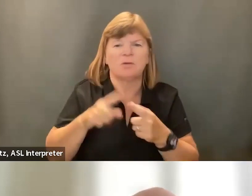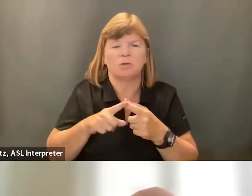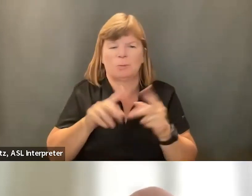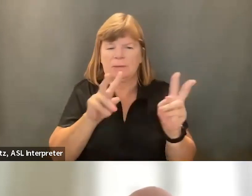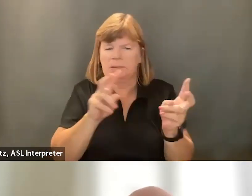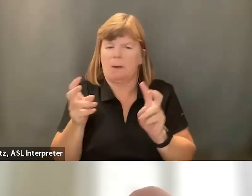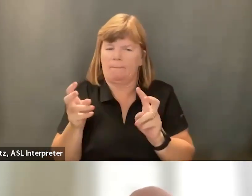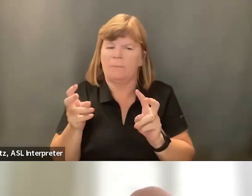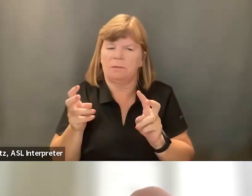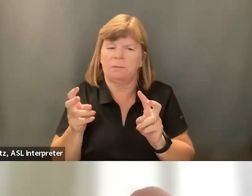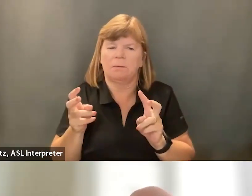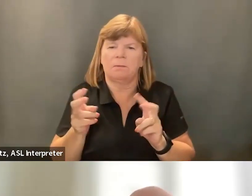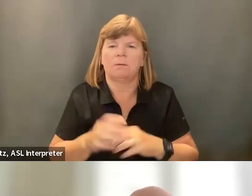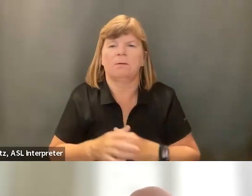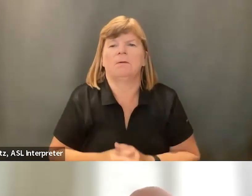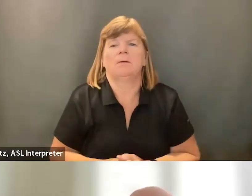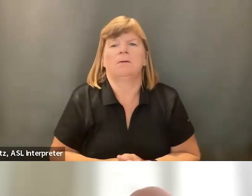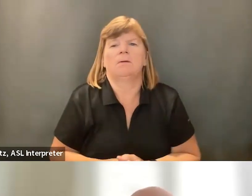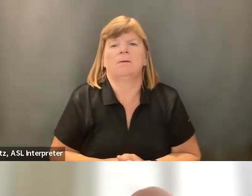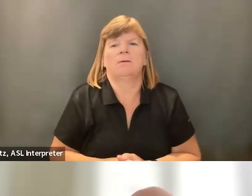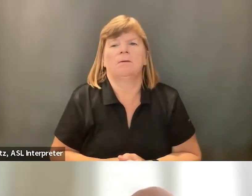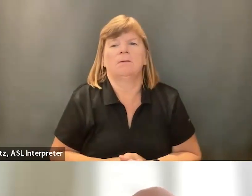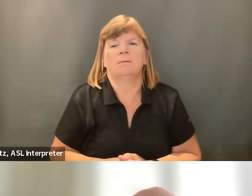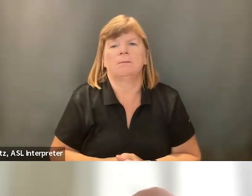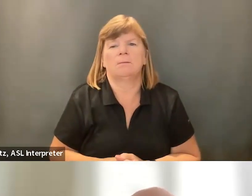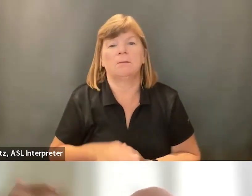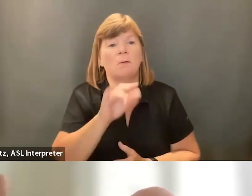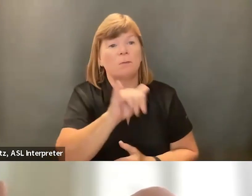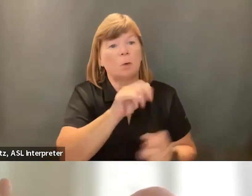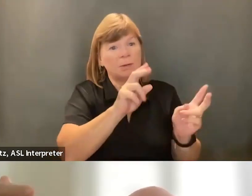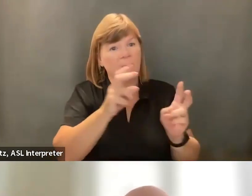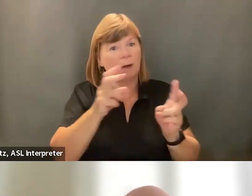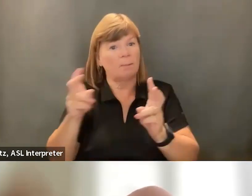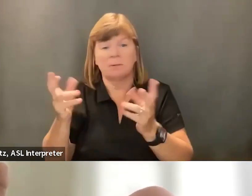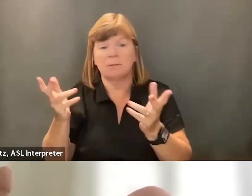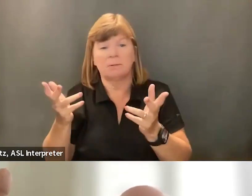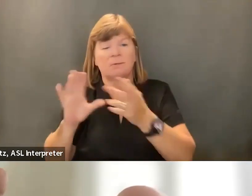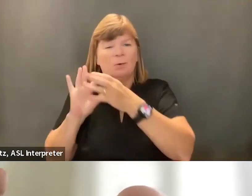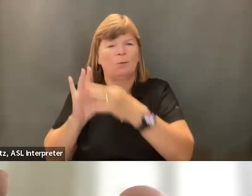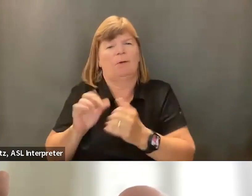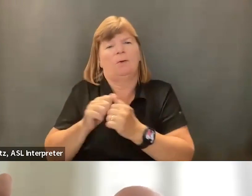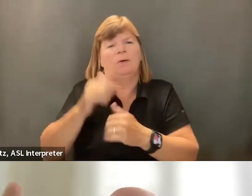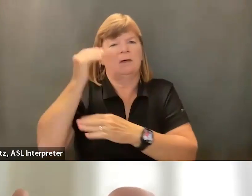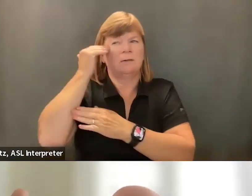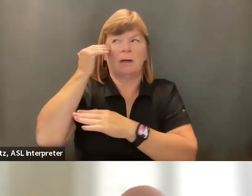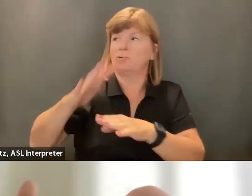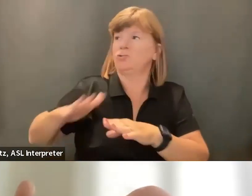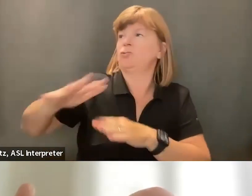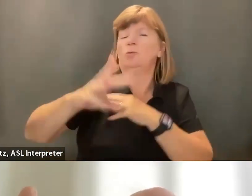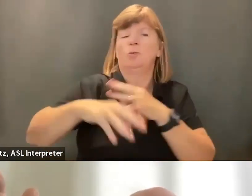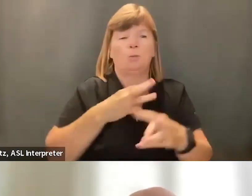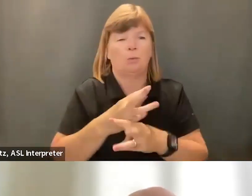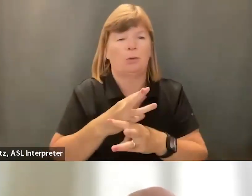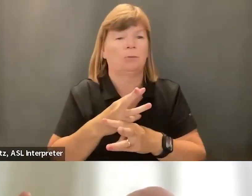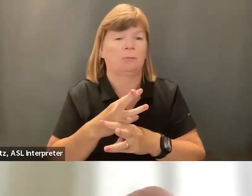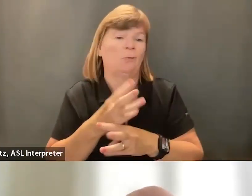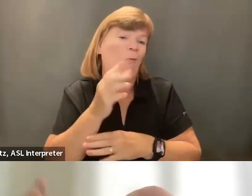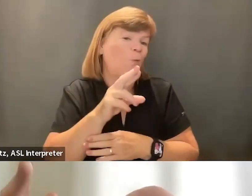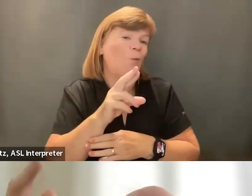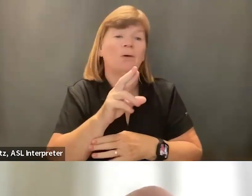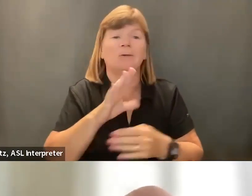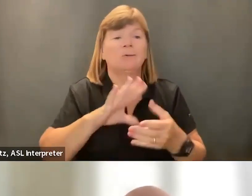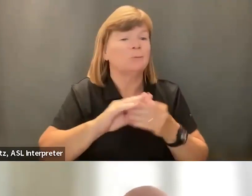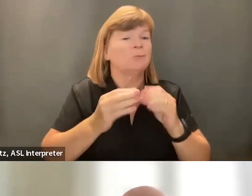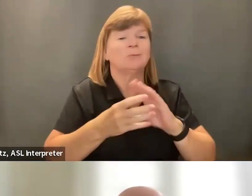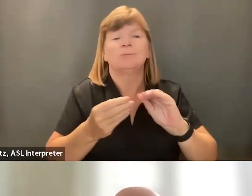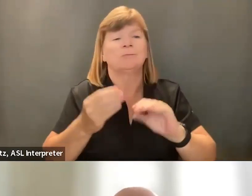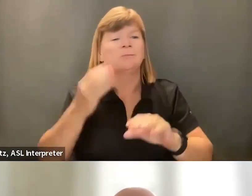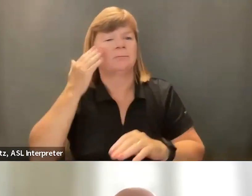and that those topics have to do with knowledge of the world or narratives for narrative attacks